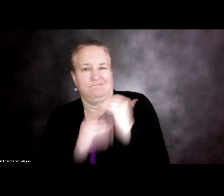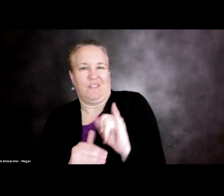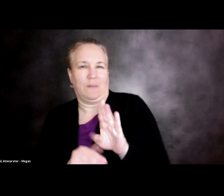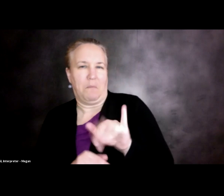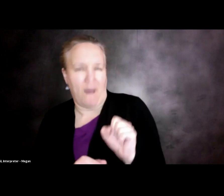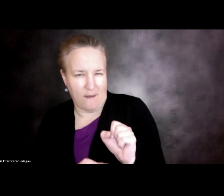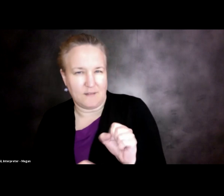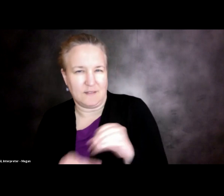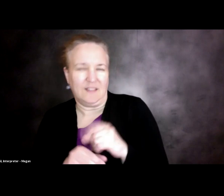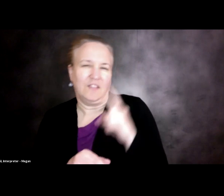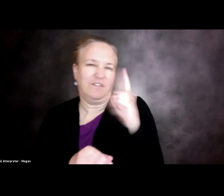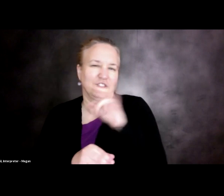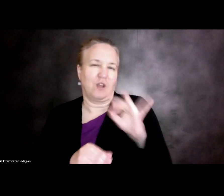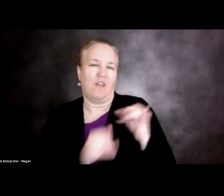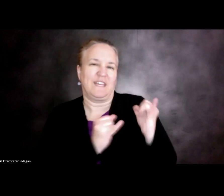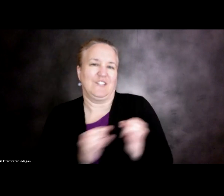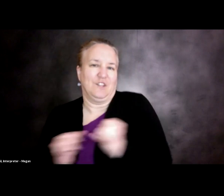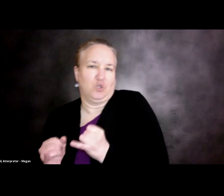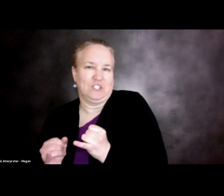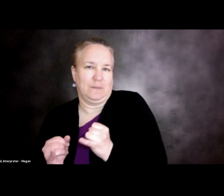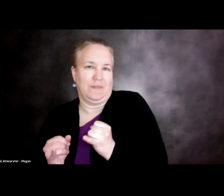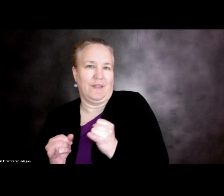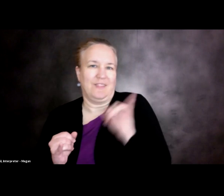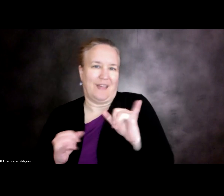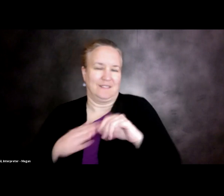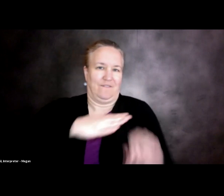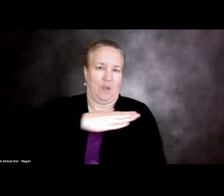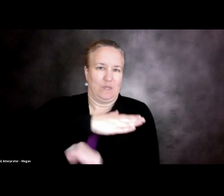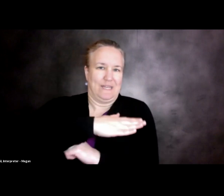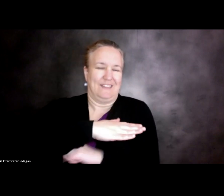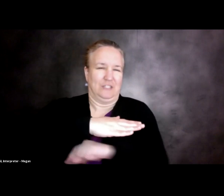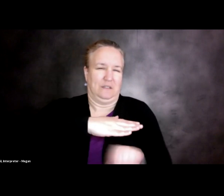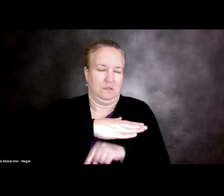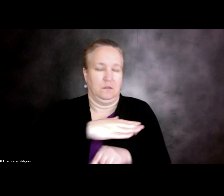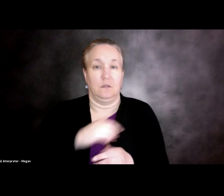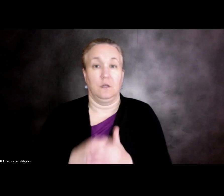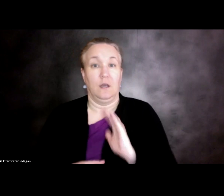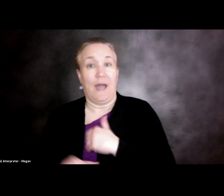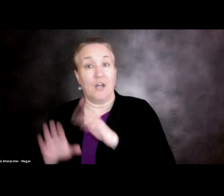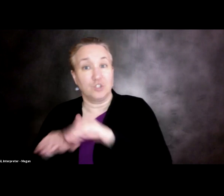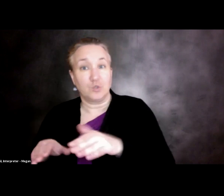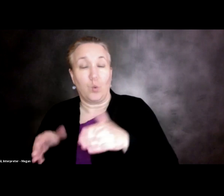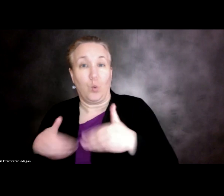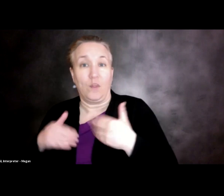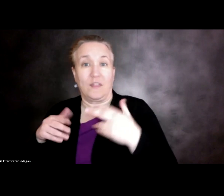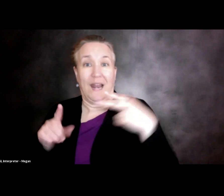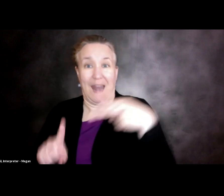of individualism that it is built on. Taking a children and youth lens as a starting point